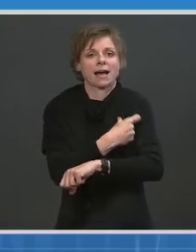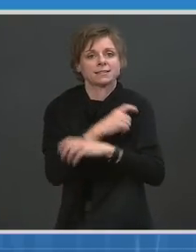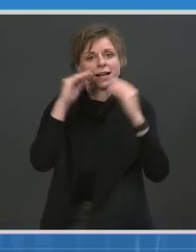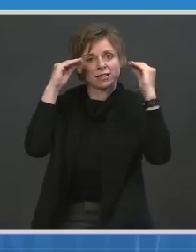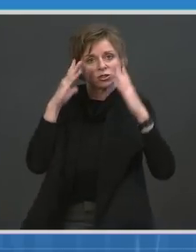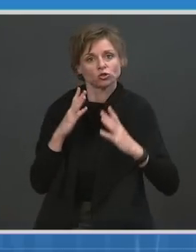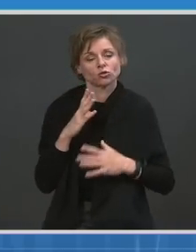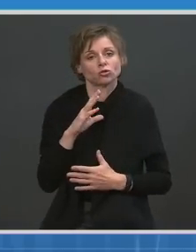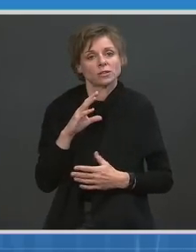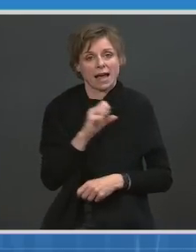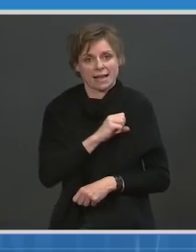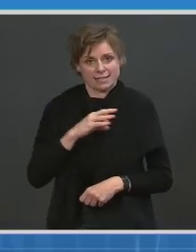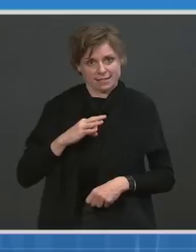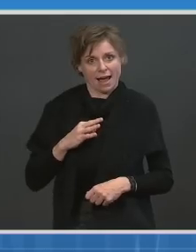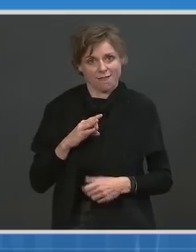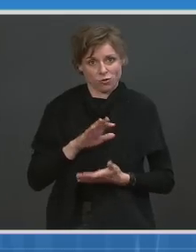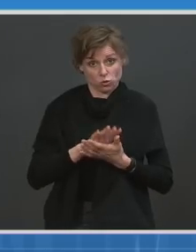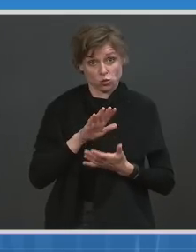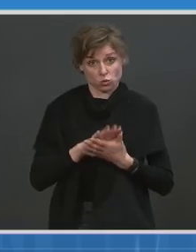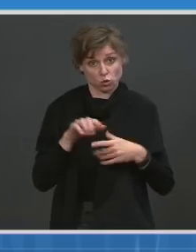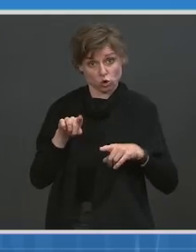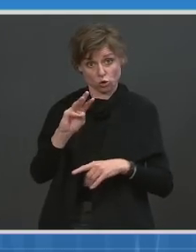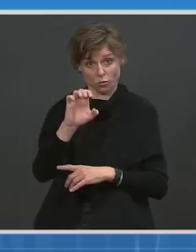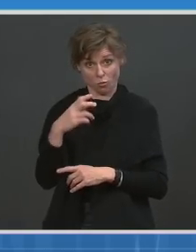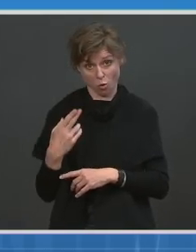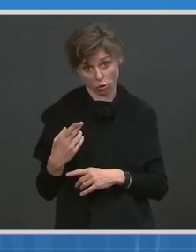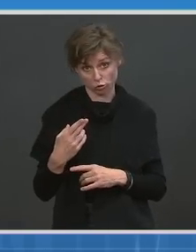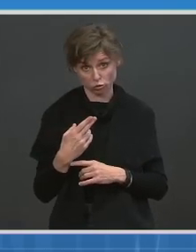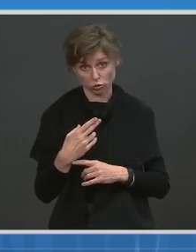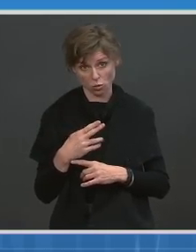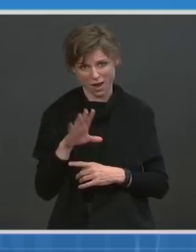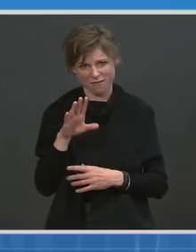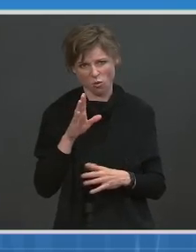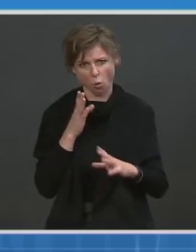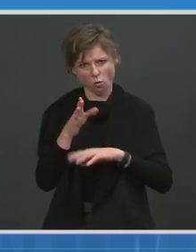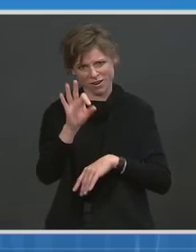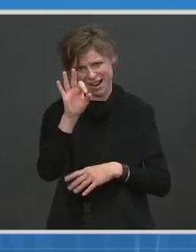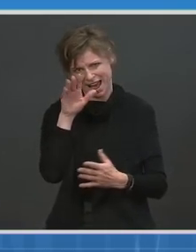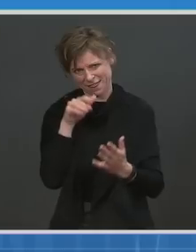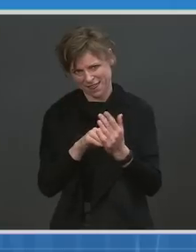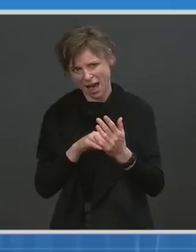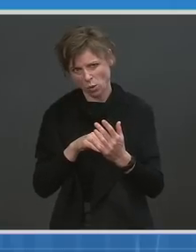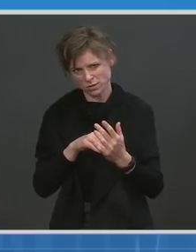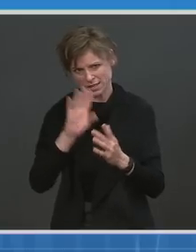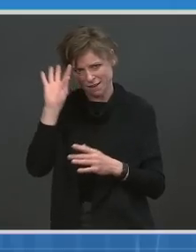through more than 9,000 pharmacies in our Federal Retail Pharmacy program